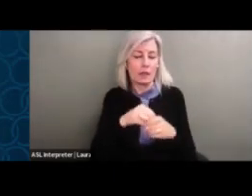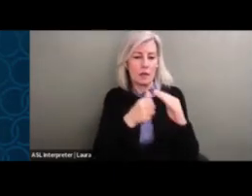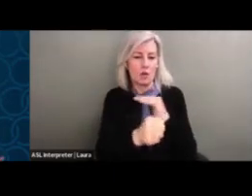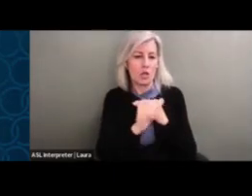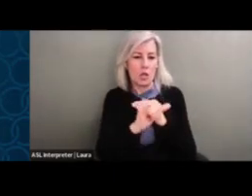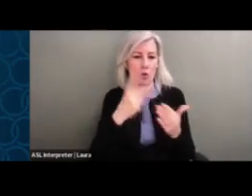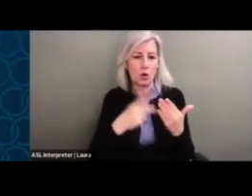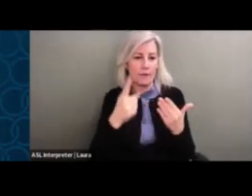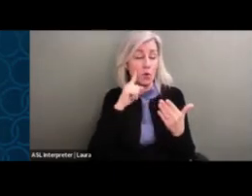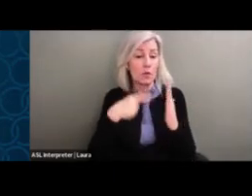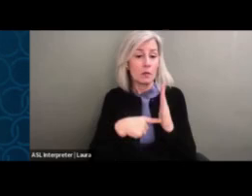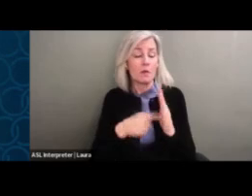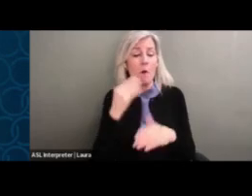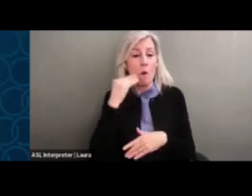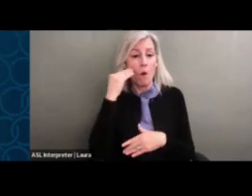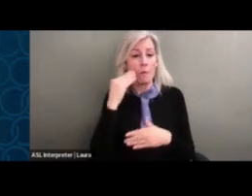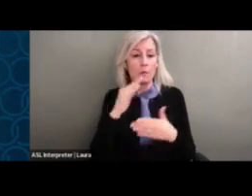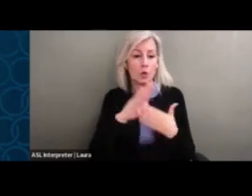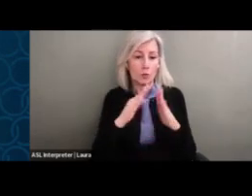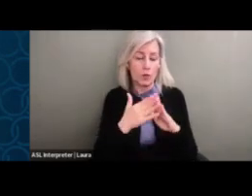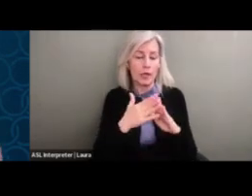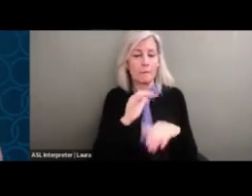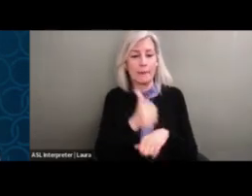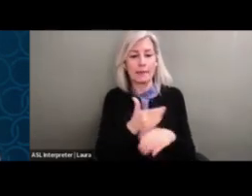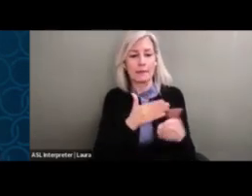some states may try to completely eliminate a particular program,